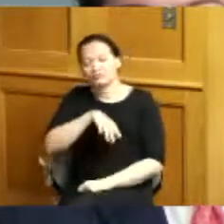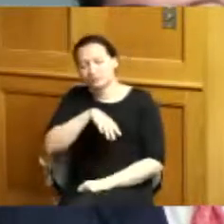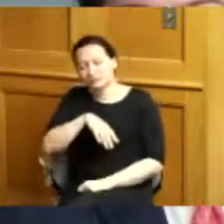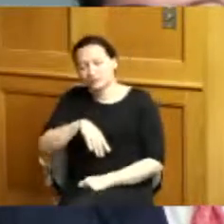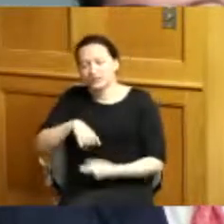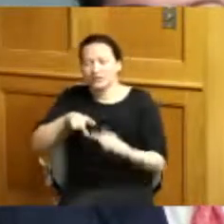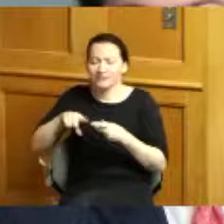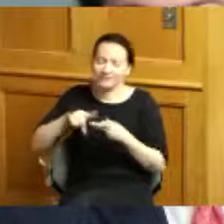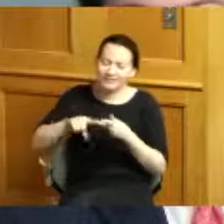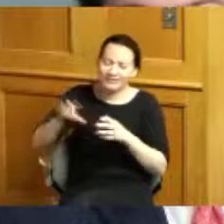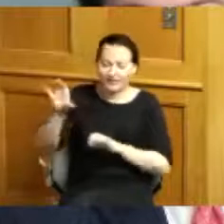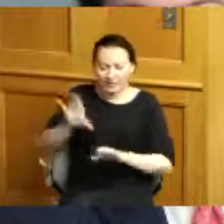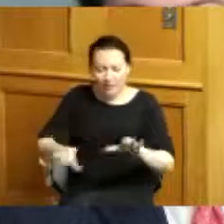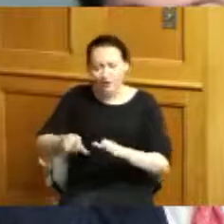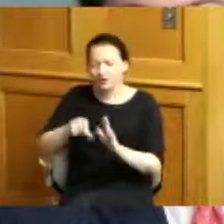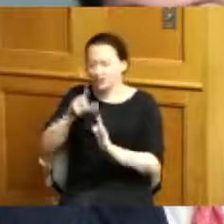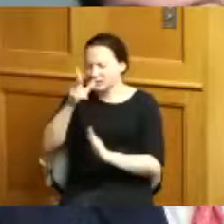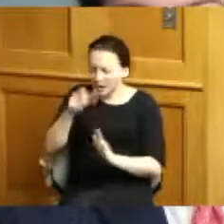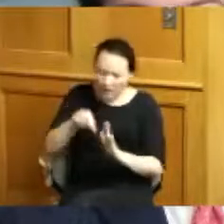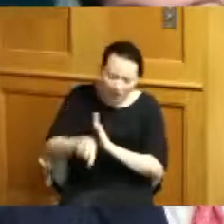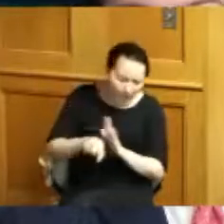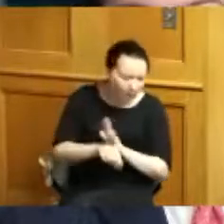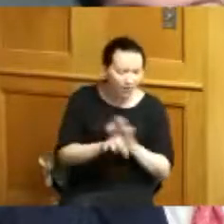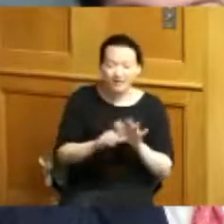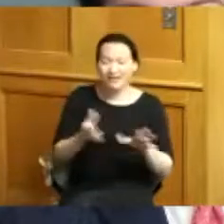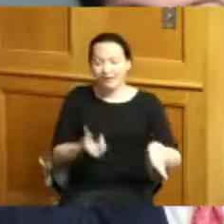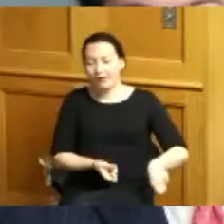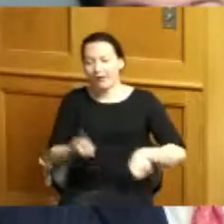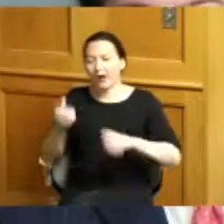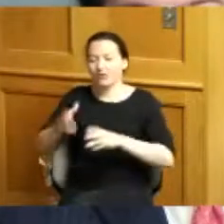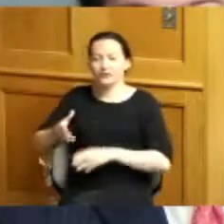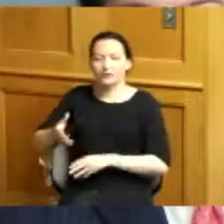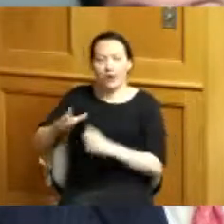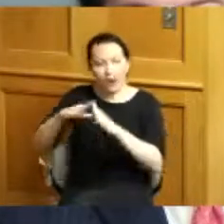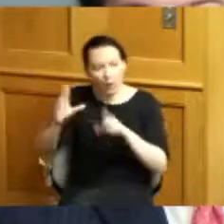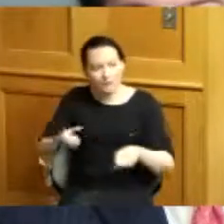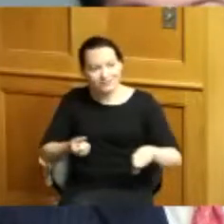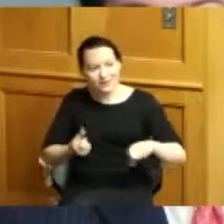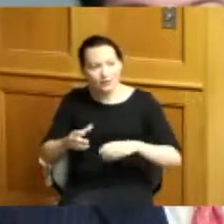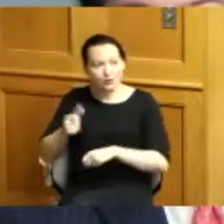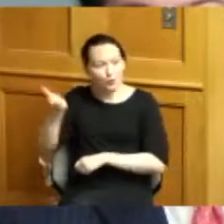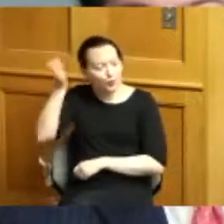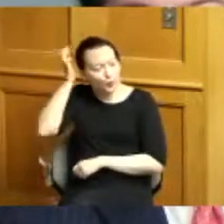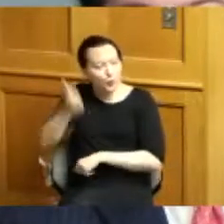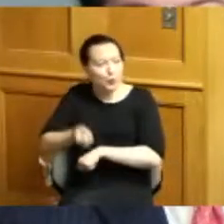chemicals to get them out of their house out of the waste stream and from all accounts it was